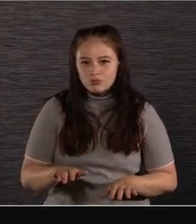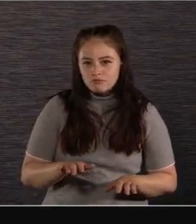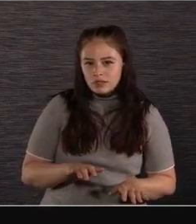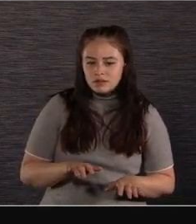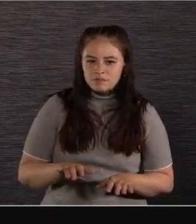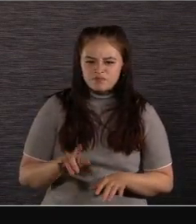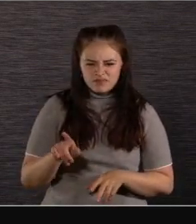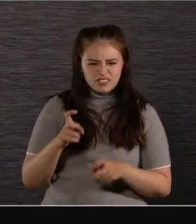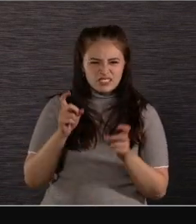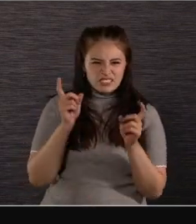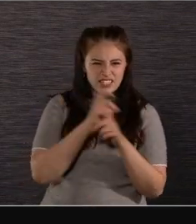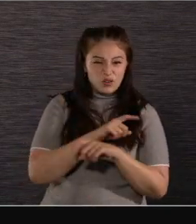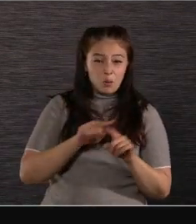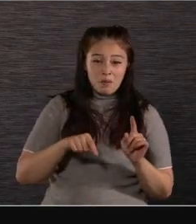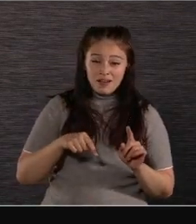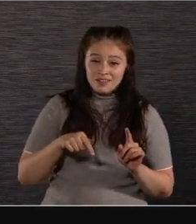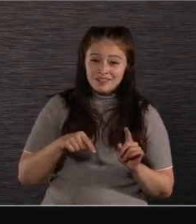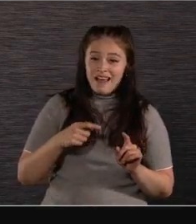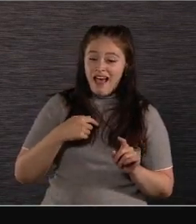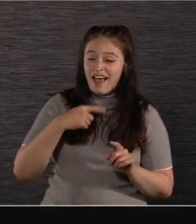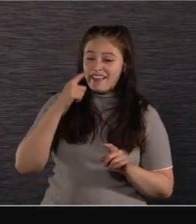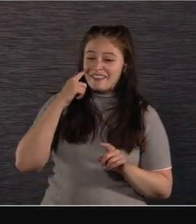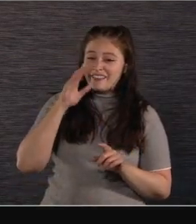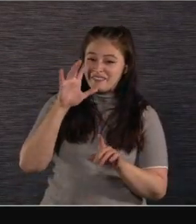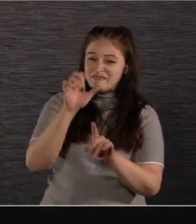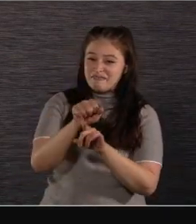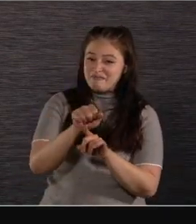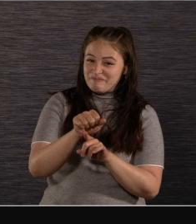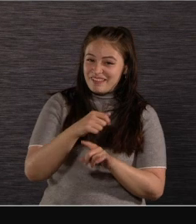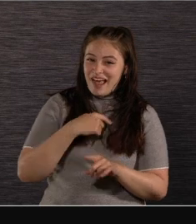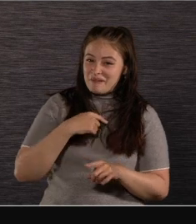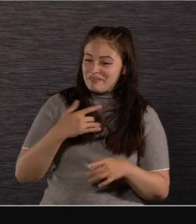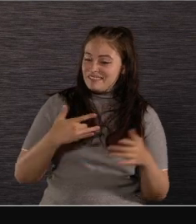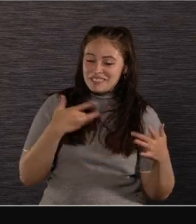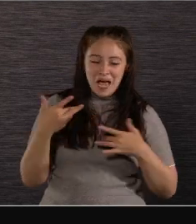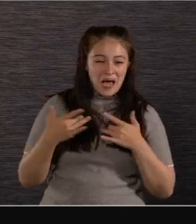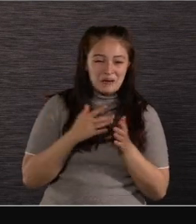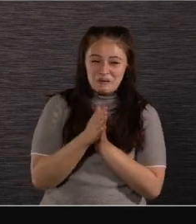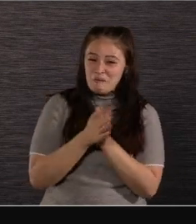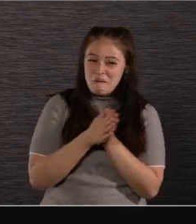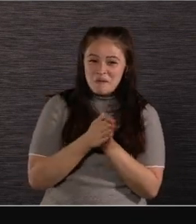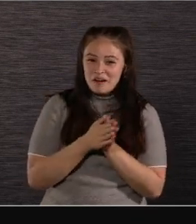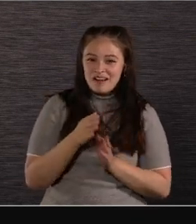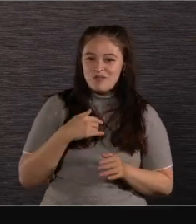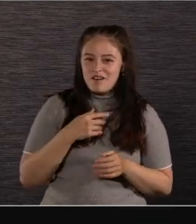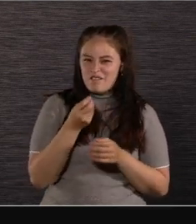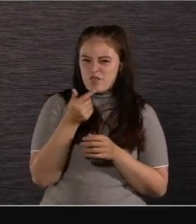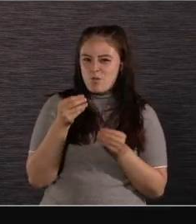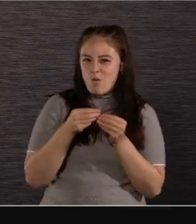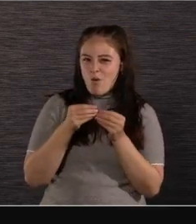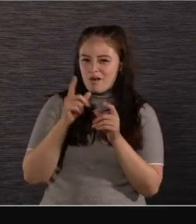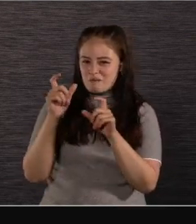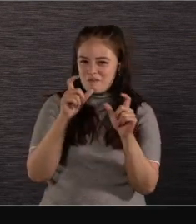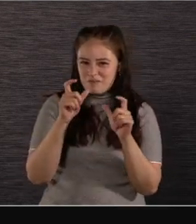It’s difficult but I think I think we nailed it. I'm really stoked. we got a couple more shoots ahead of us.